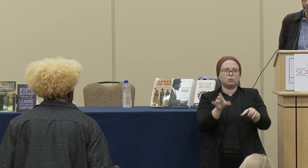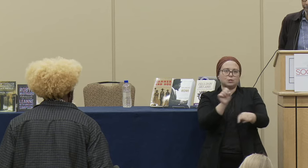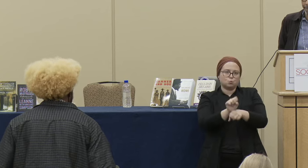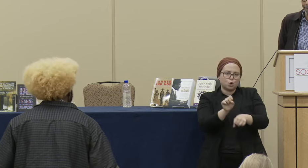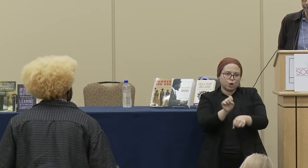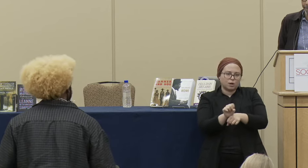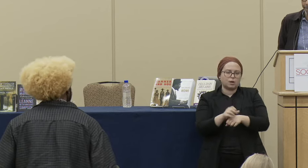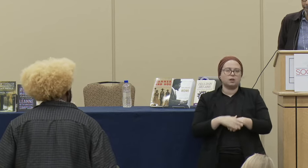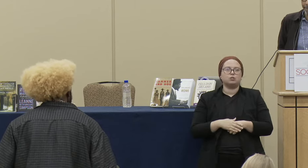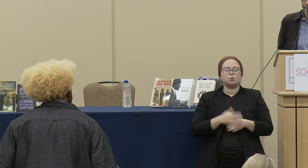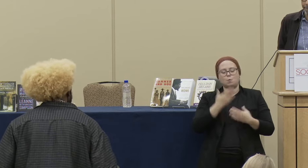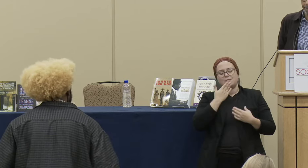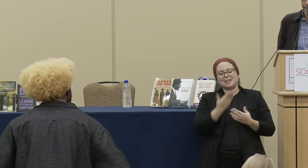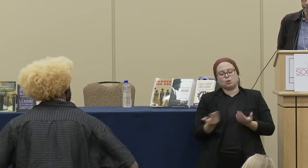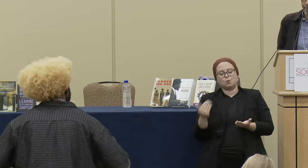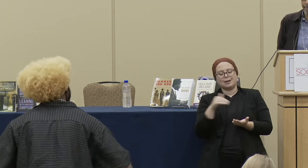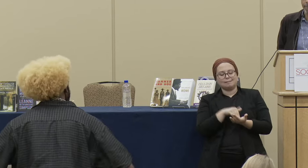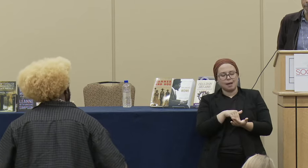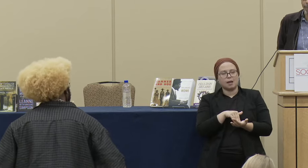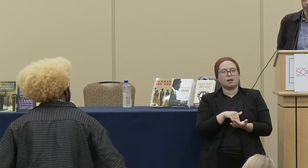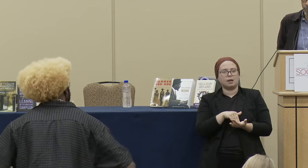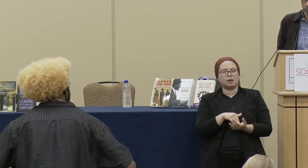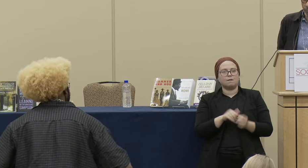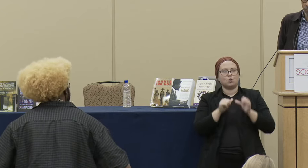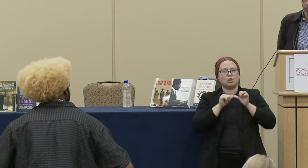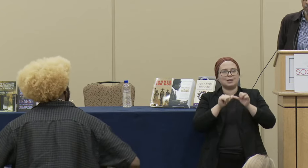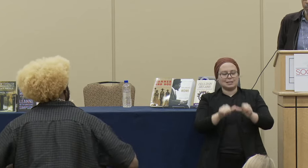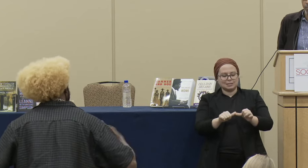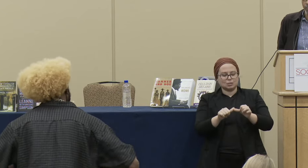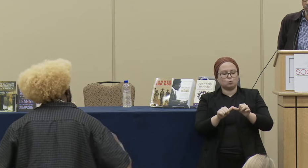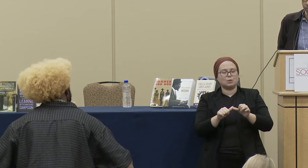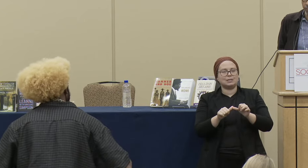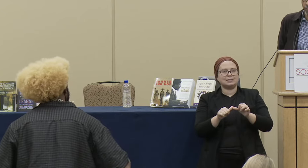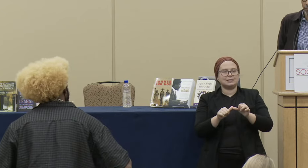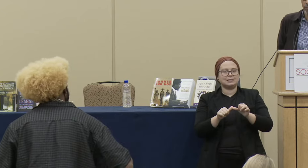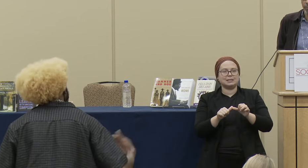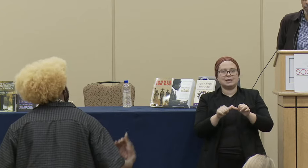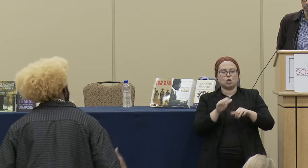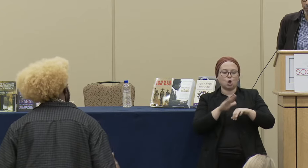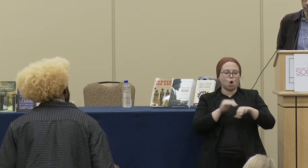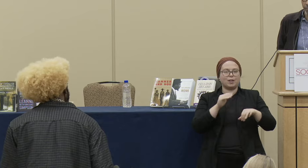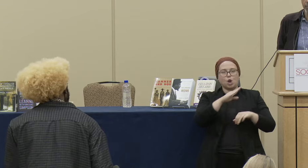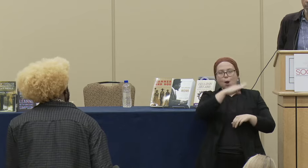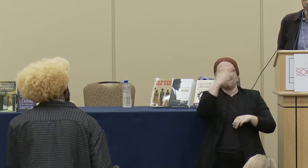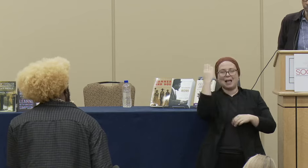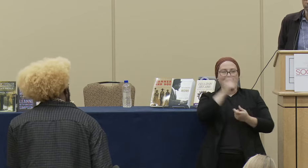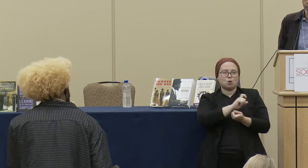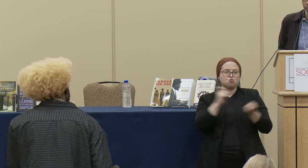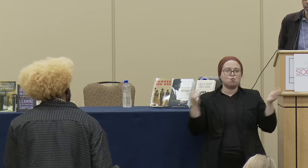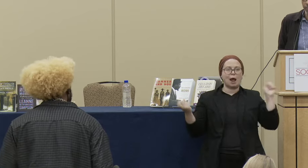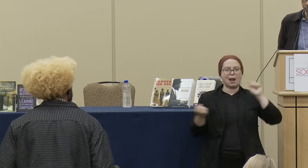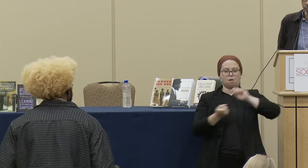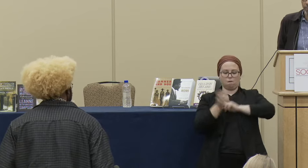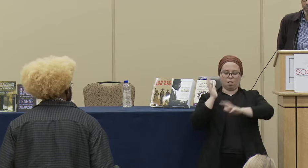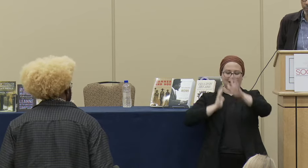work. But also I want to just thank you again for kind of